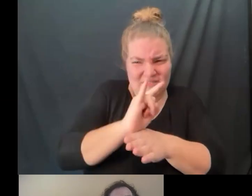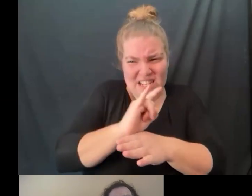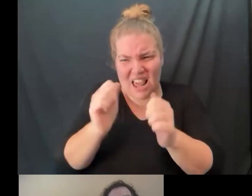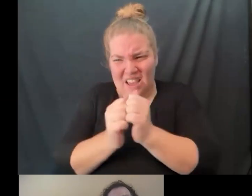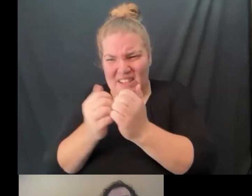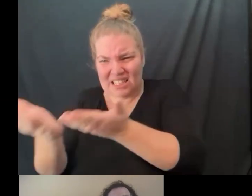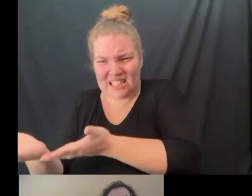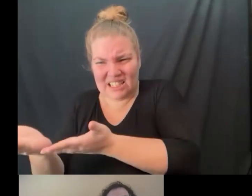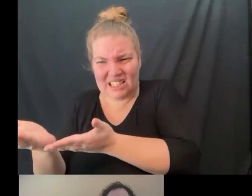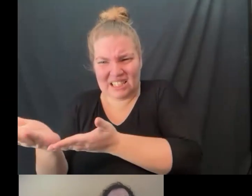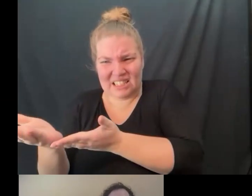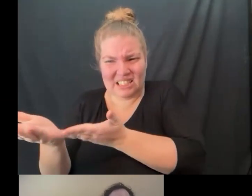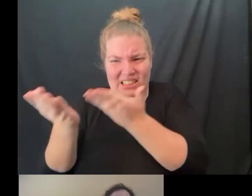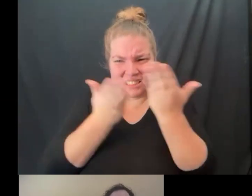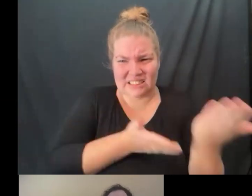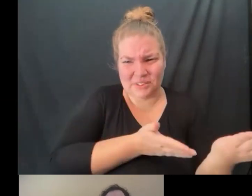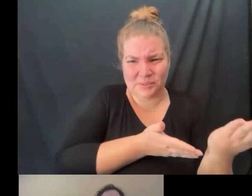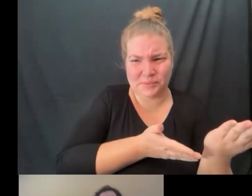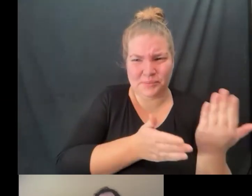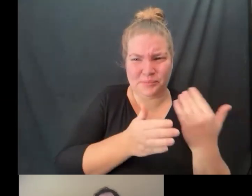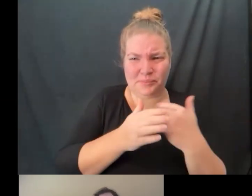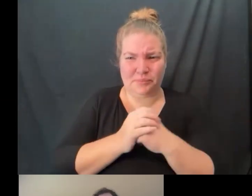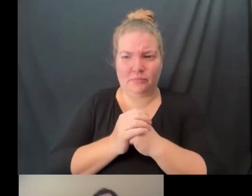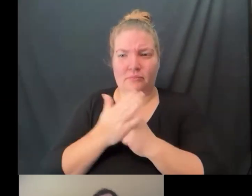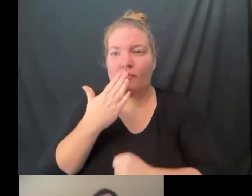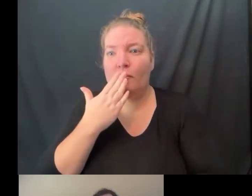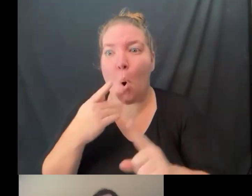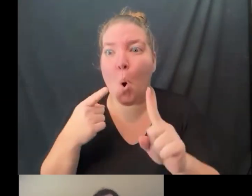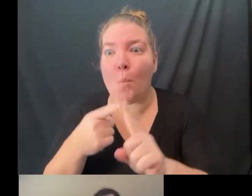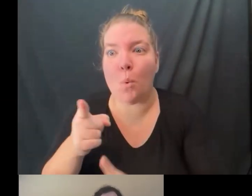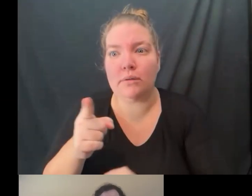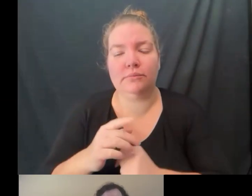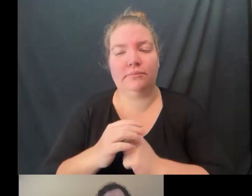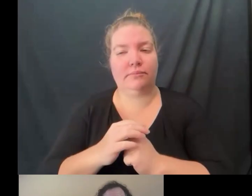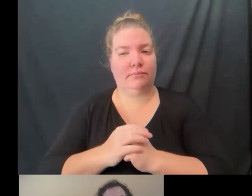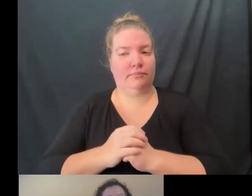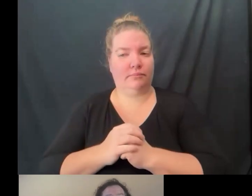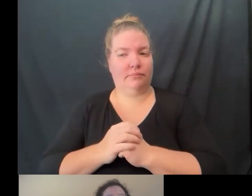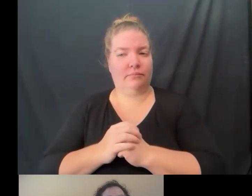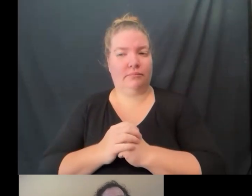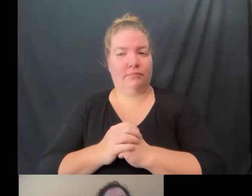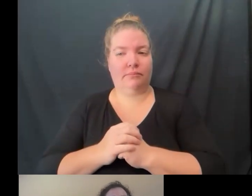to comply to the AI standards as part of Phase 1? Pina, you're so, so clever, as usual, to bring this up.